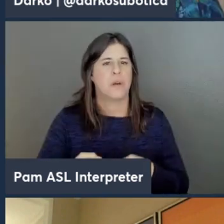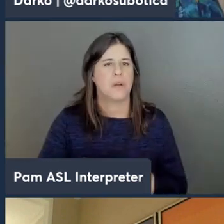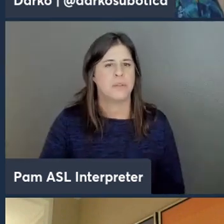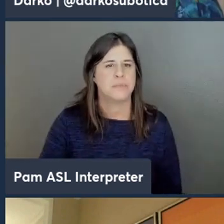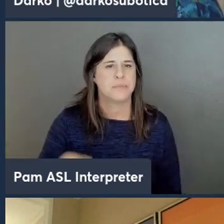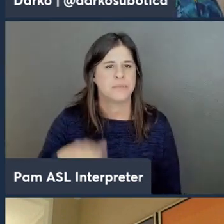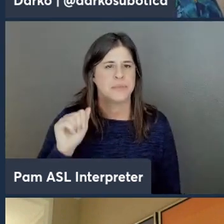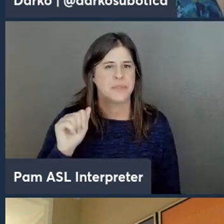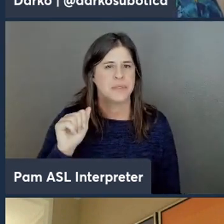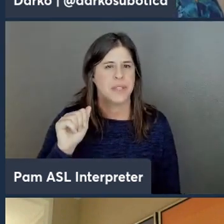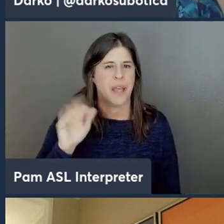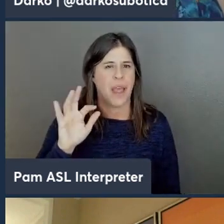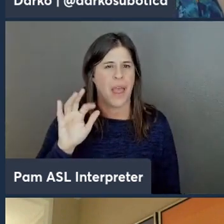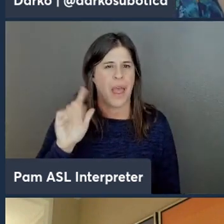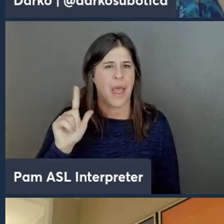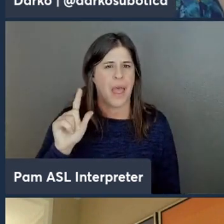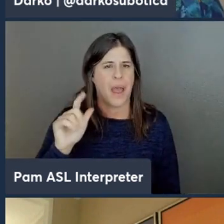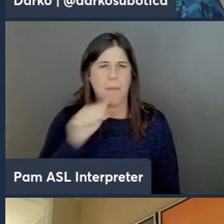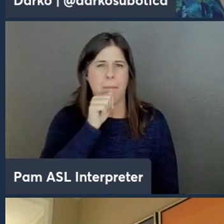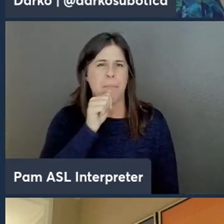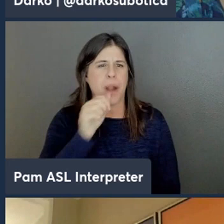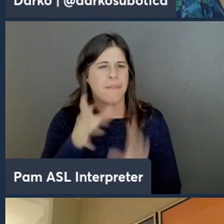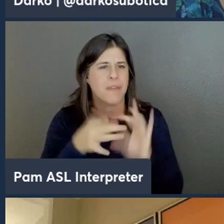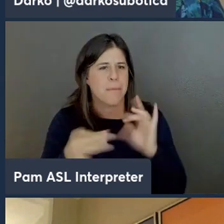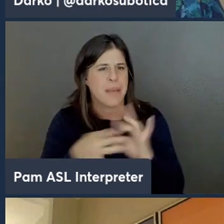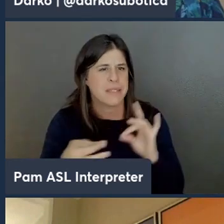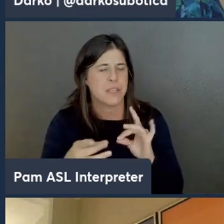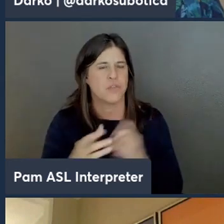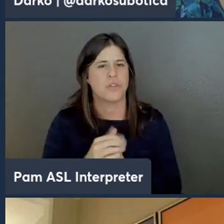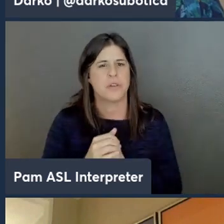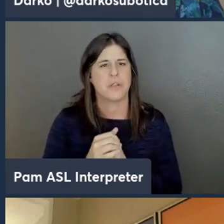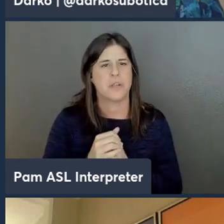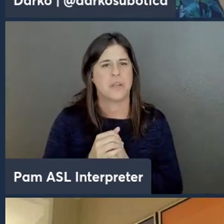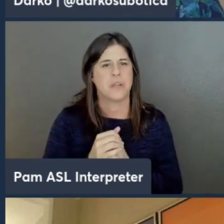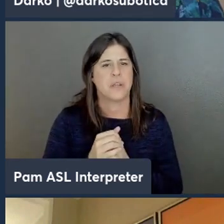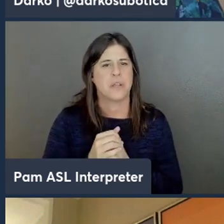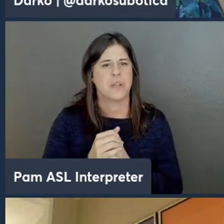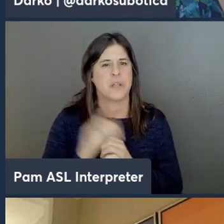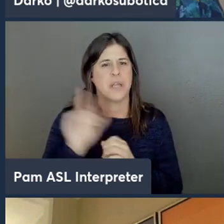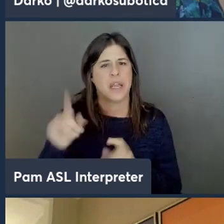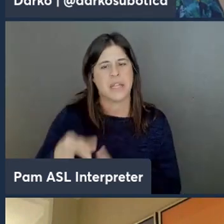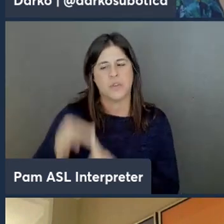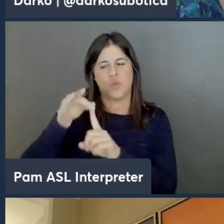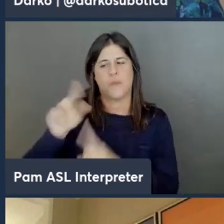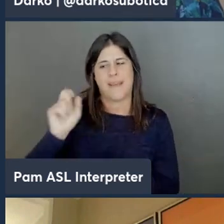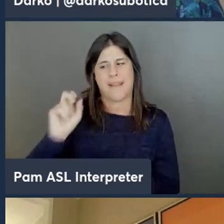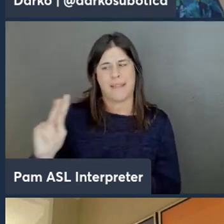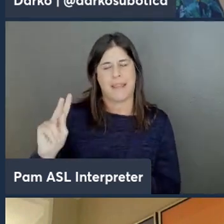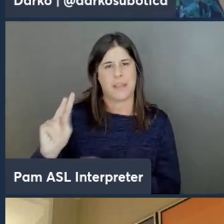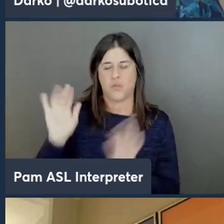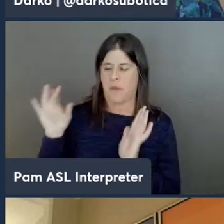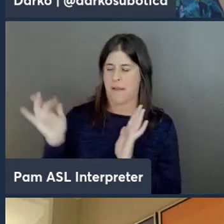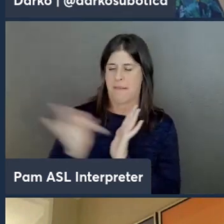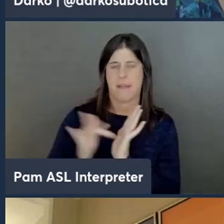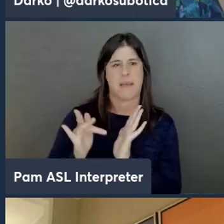or private message rather. And then using a unique link, to which I click on it,